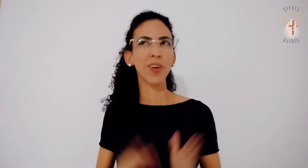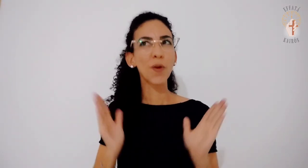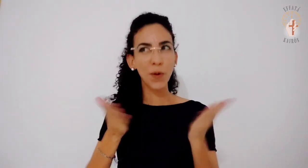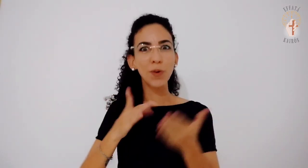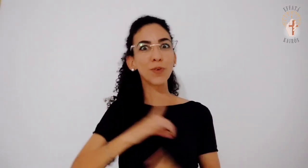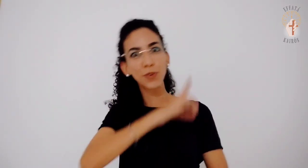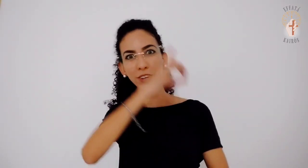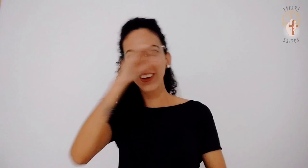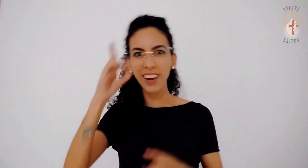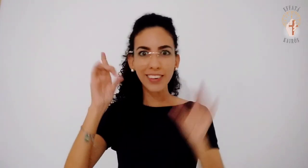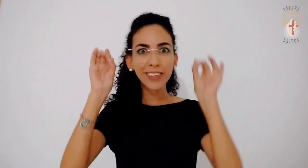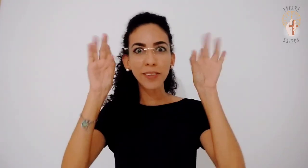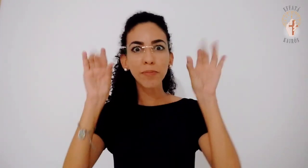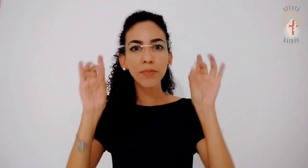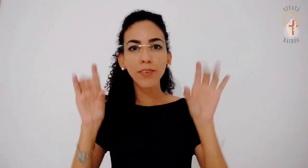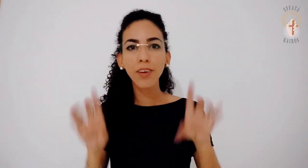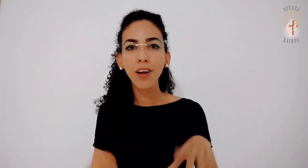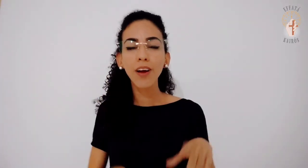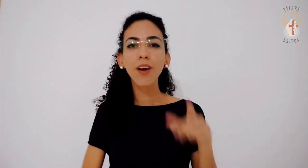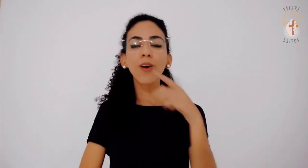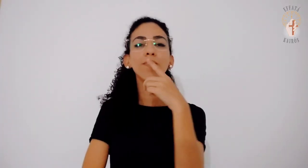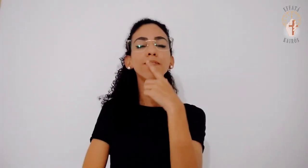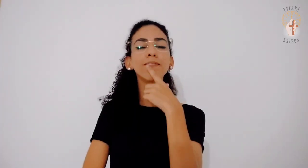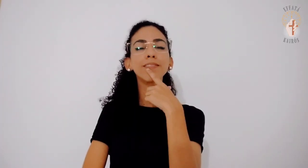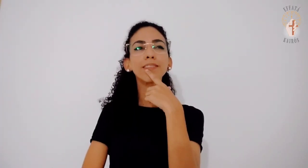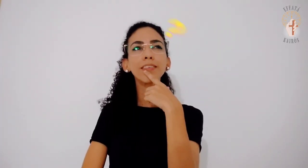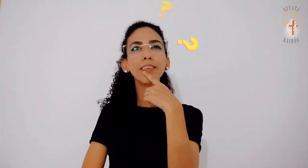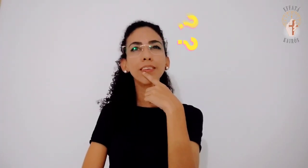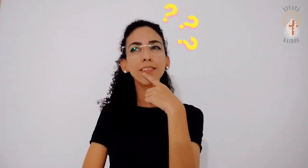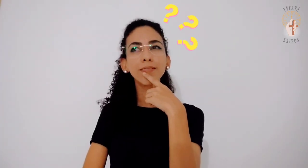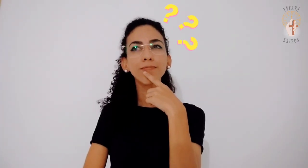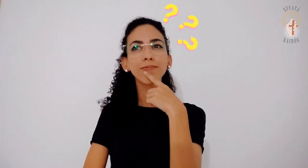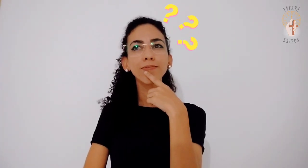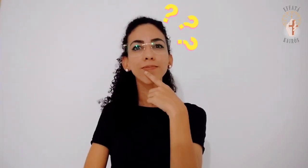Today is the very special Saint's day, which one?